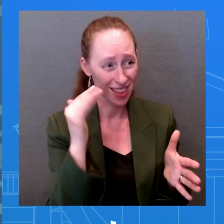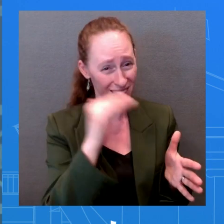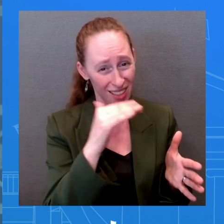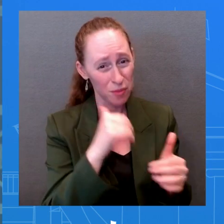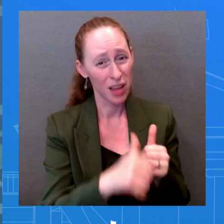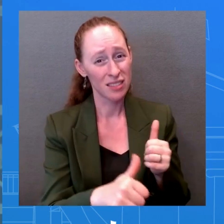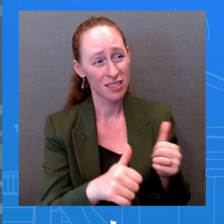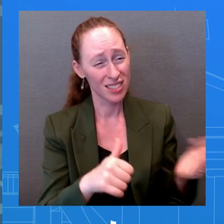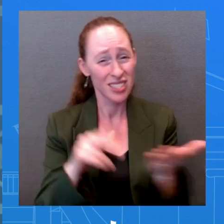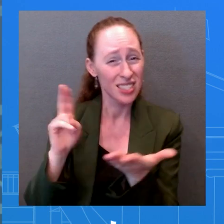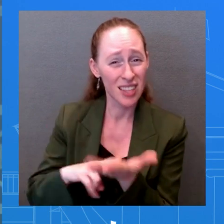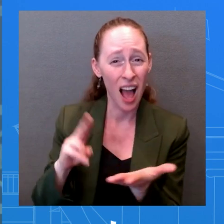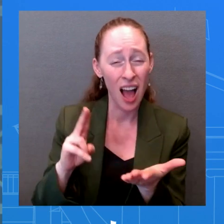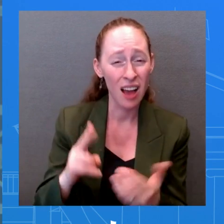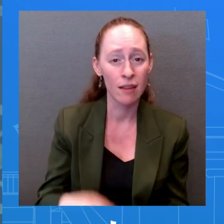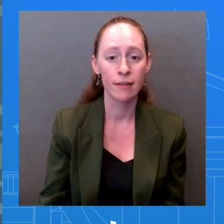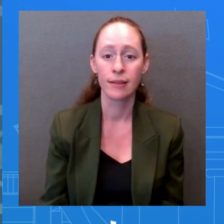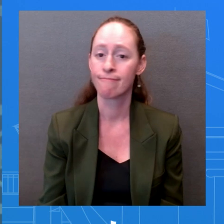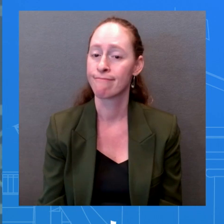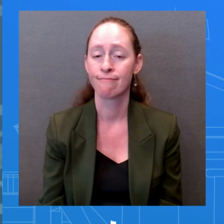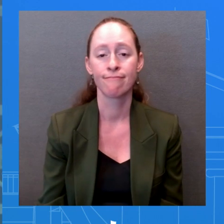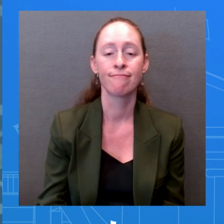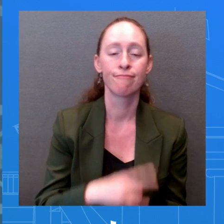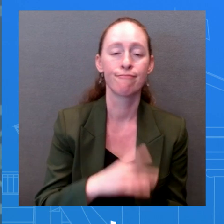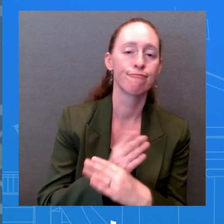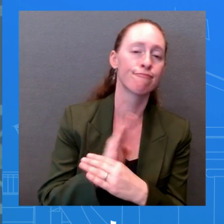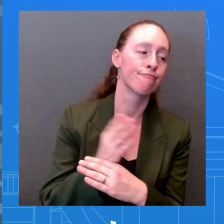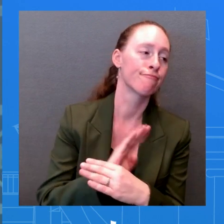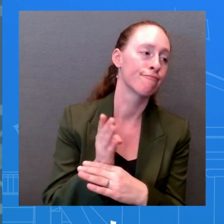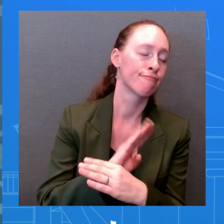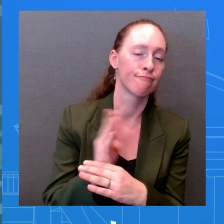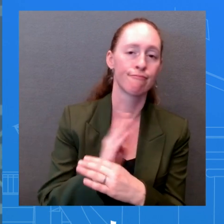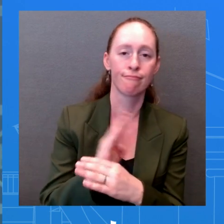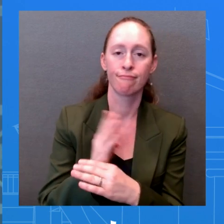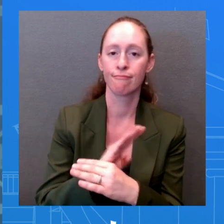safe, orderly, humane immigration system. It is not -- there's not a --